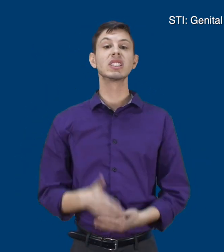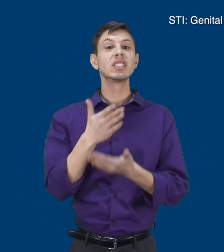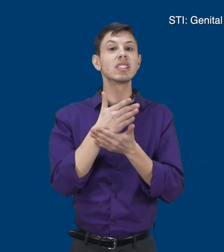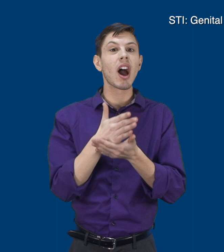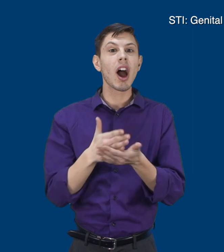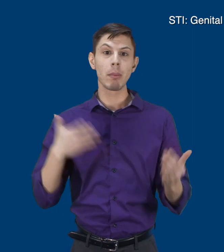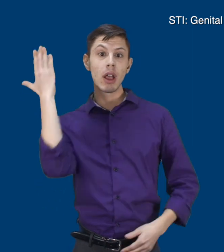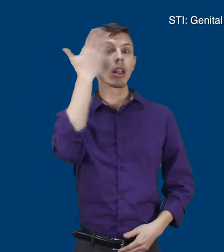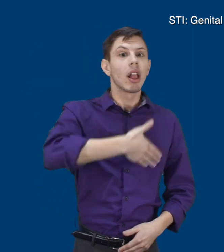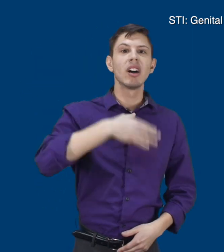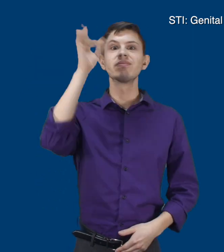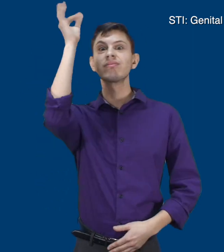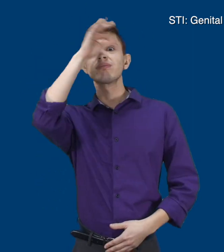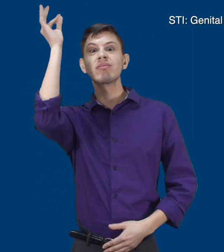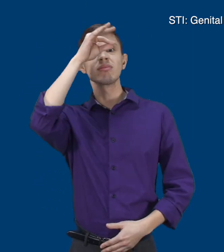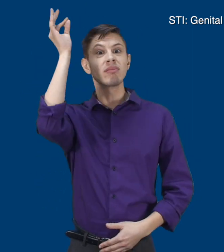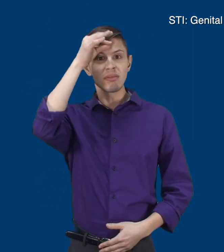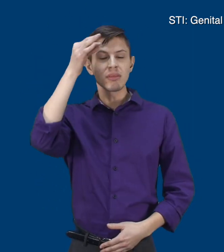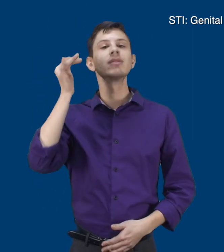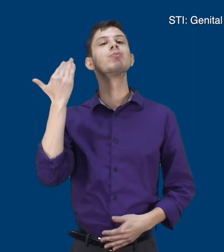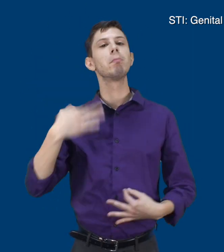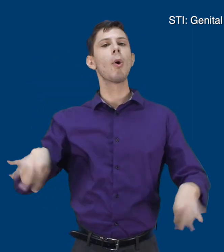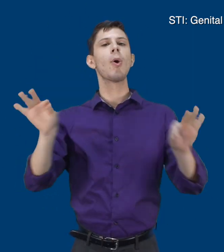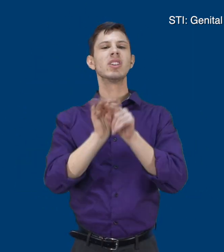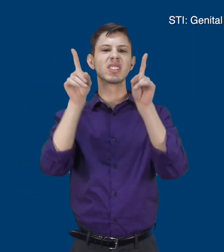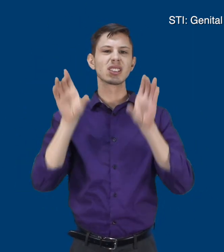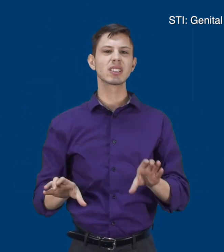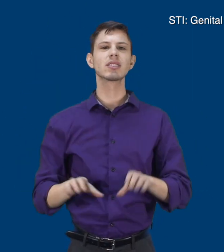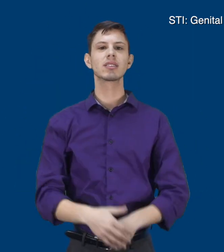Some people do not get symptoms but have HSV, which is why it is important to get tested.